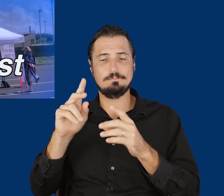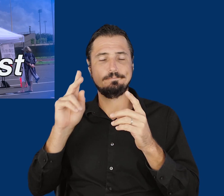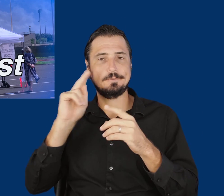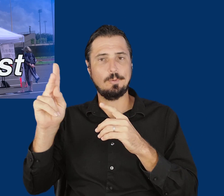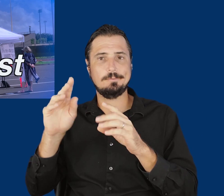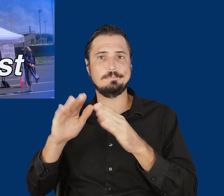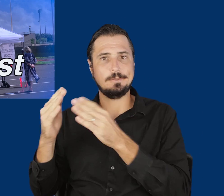sites